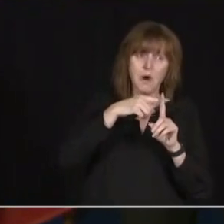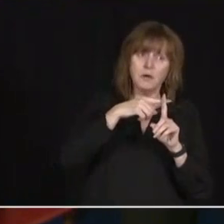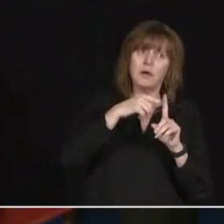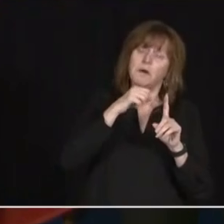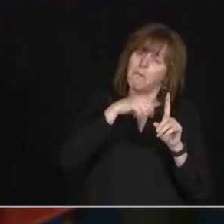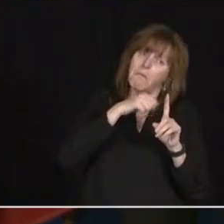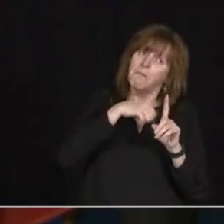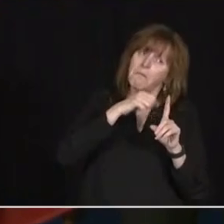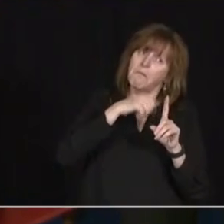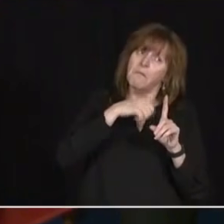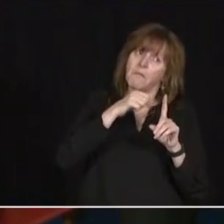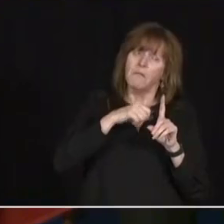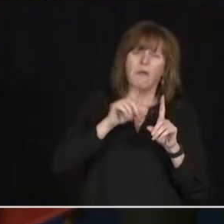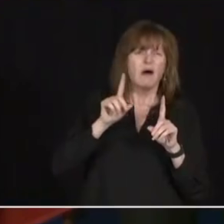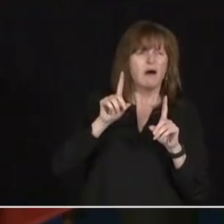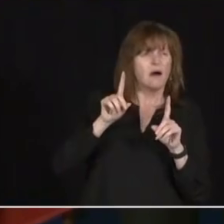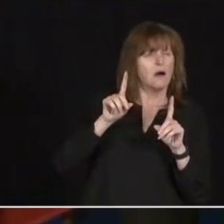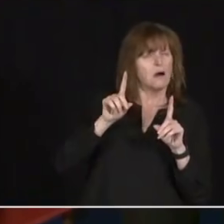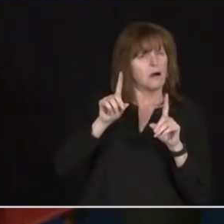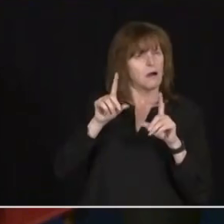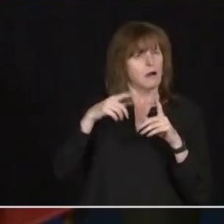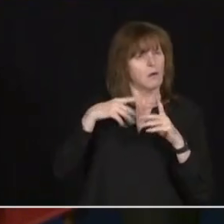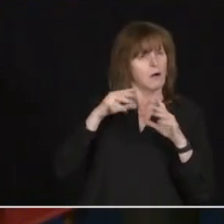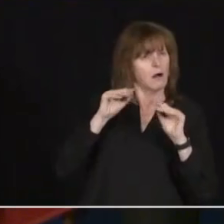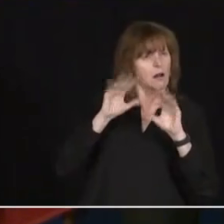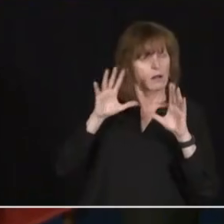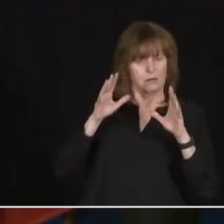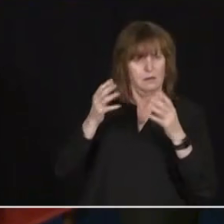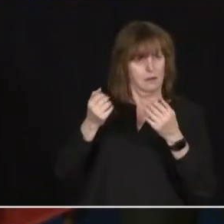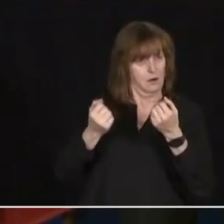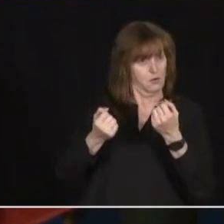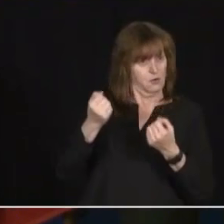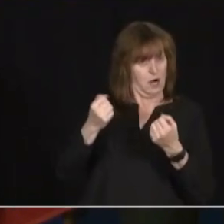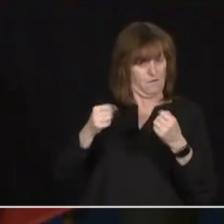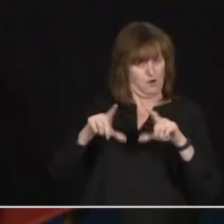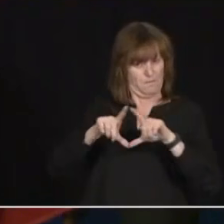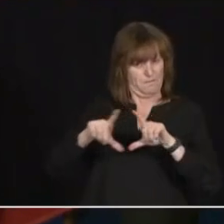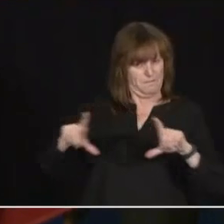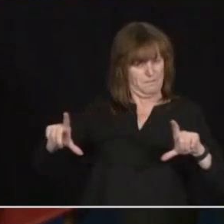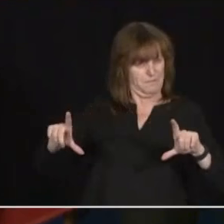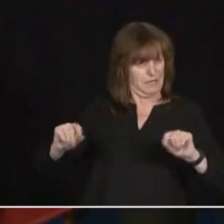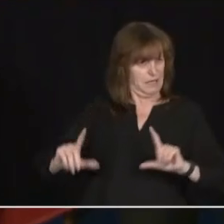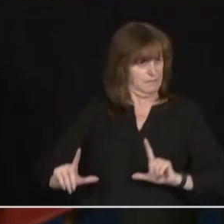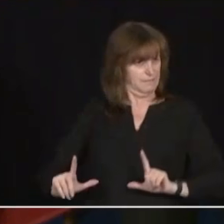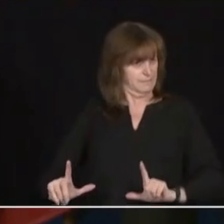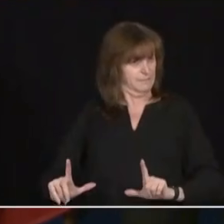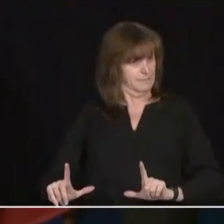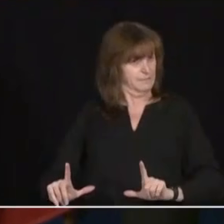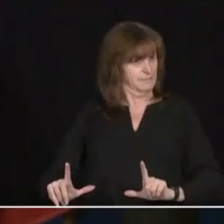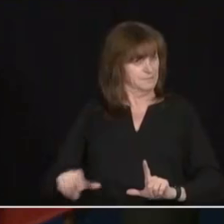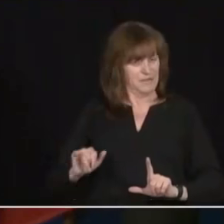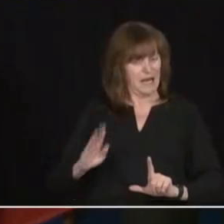the past months, rather, have given perspective but we do just want some clarification on this announcement regarding the licence plates.